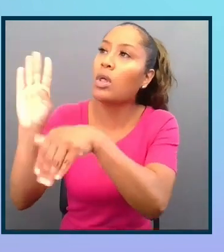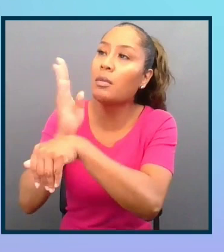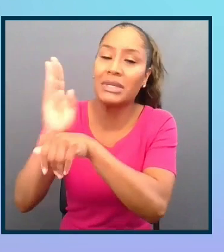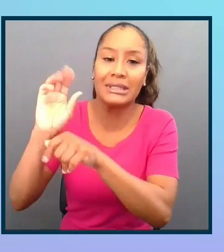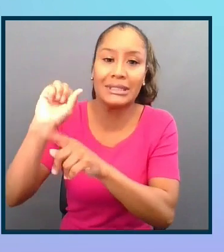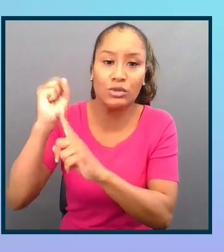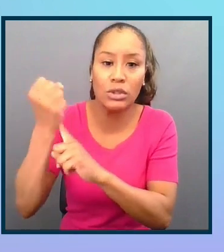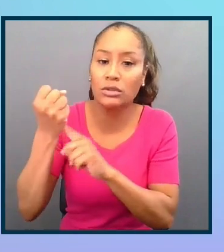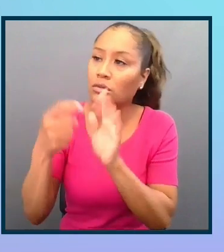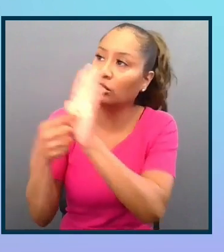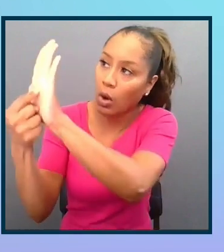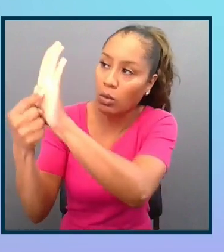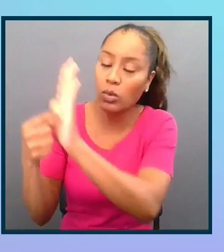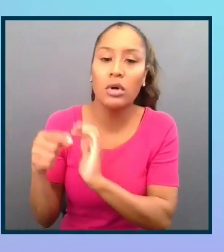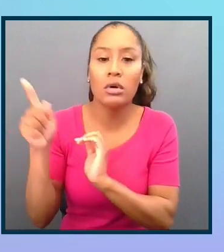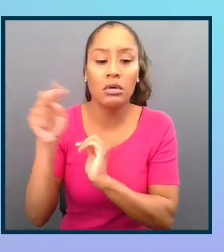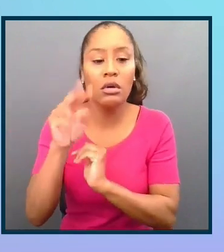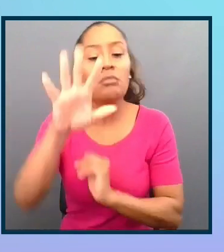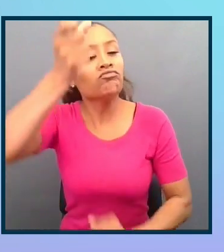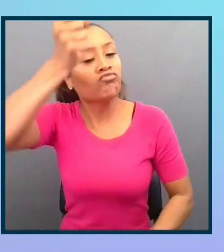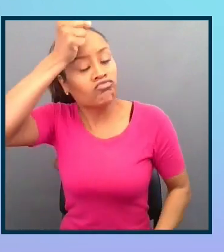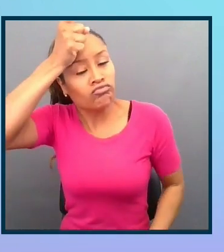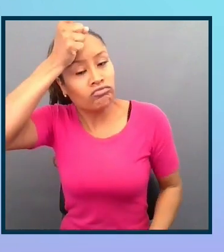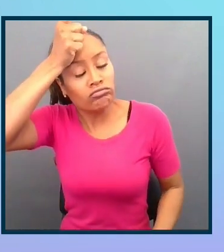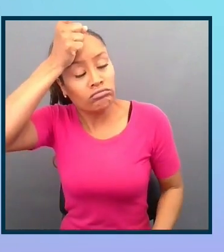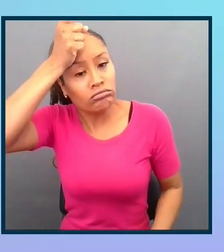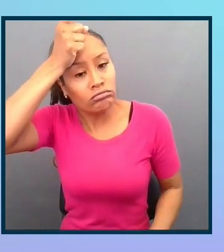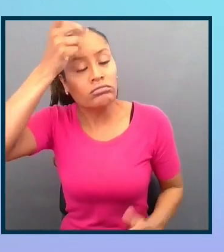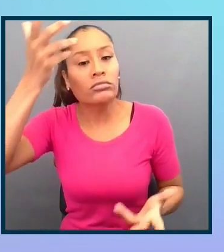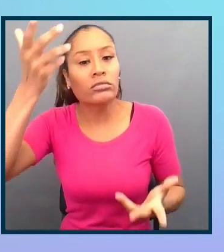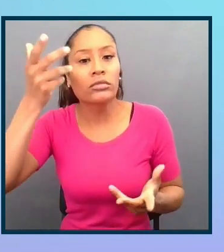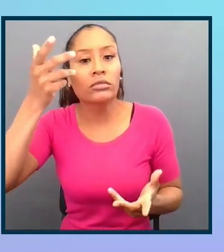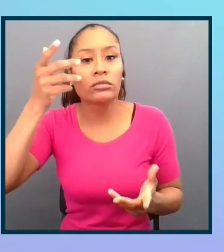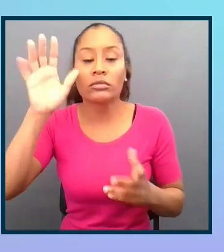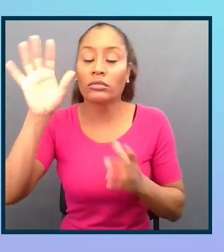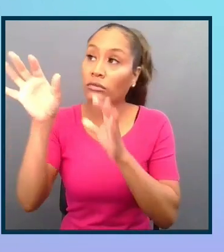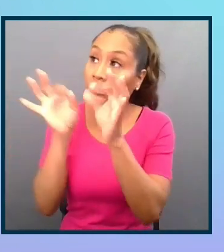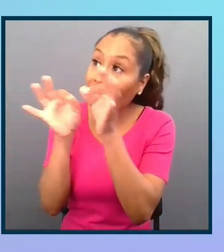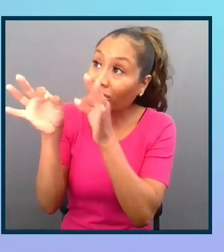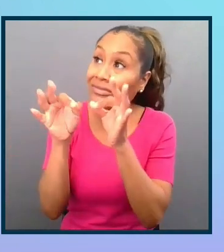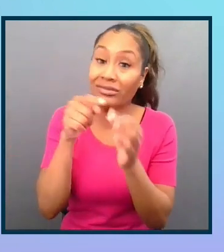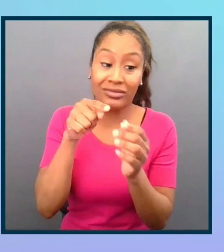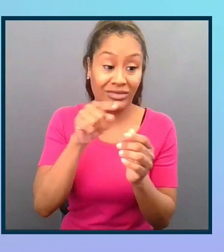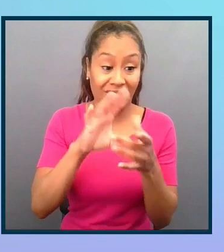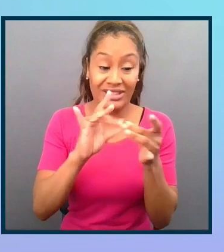making sure they understand that how things apply in their experience.